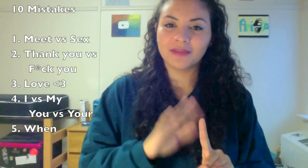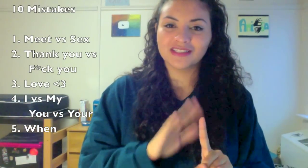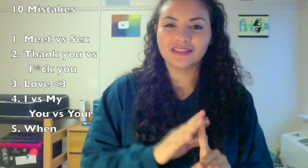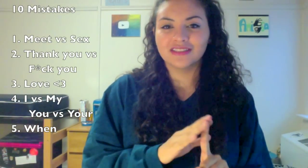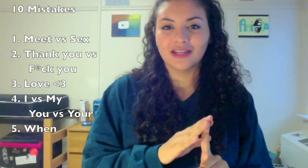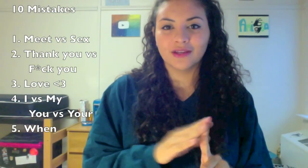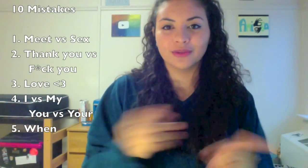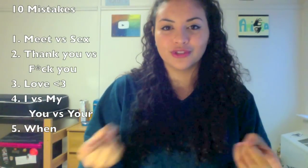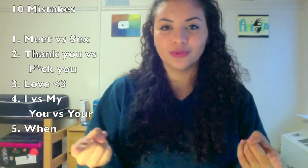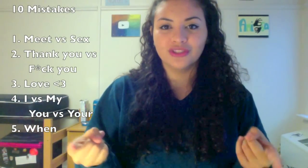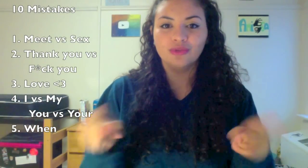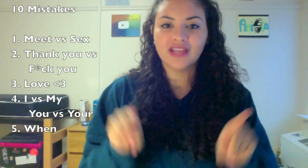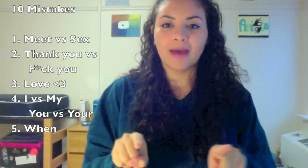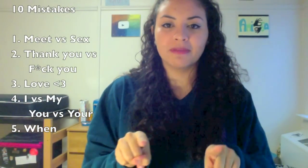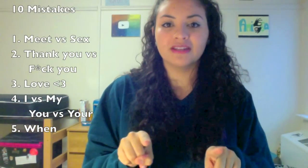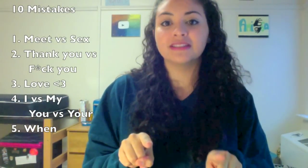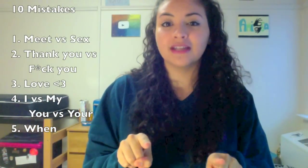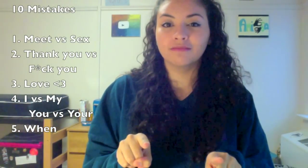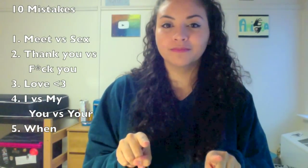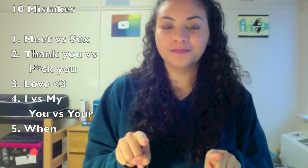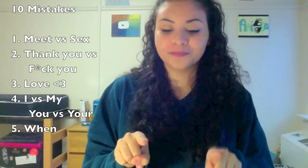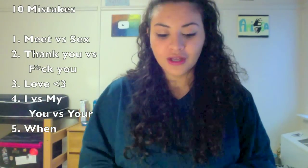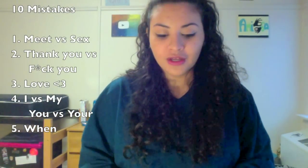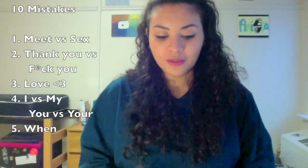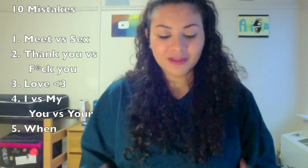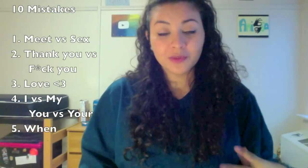That doesn't make sense in sign language. You would use "Happen" instead. The best way